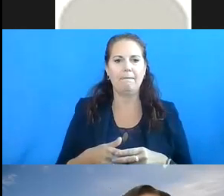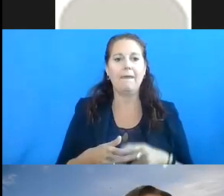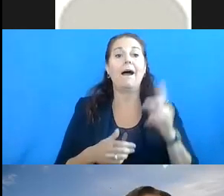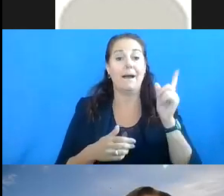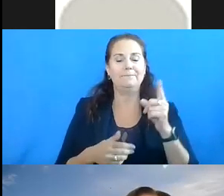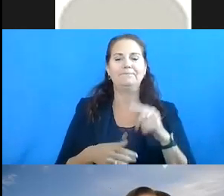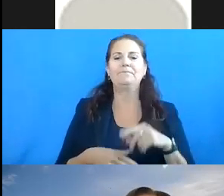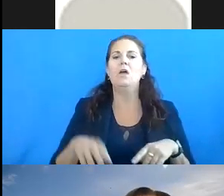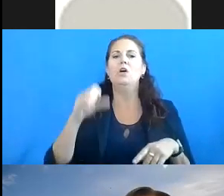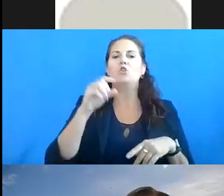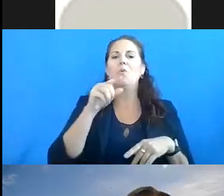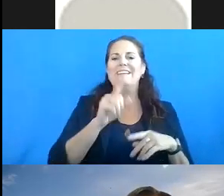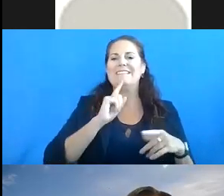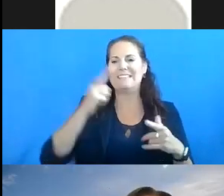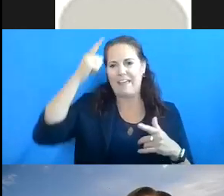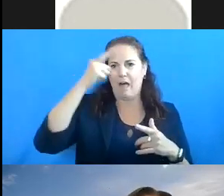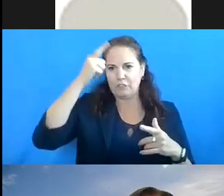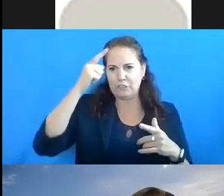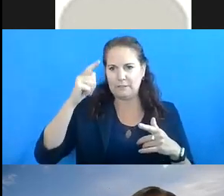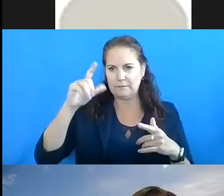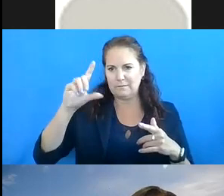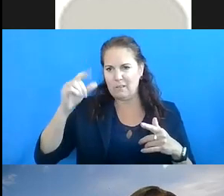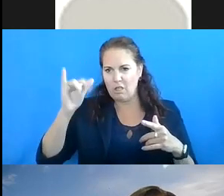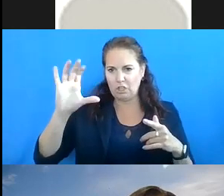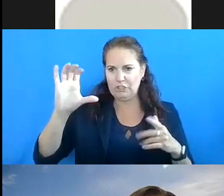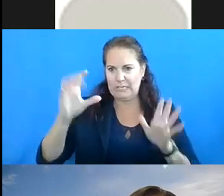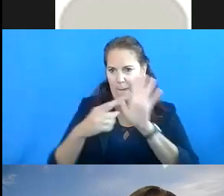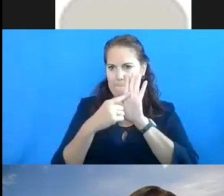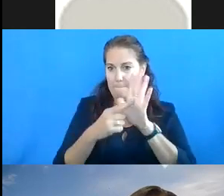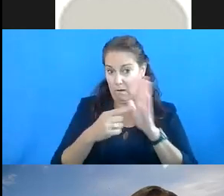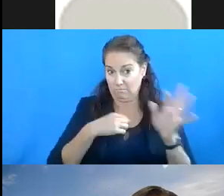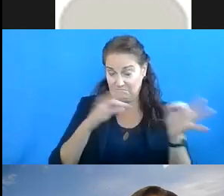So, this is the logic model that I was talking about. So basically you are